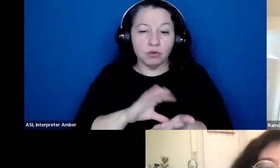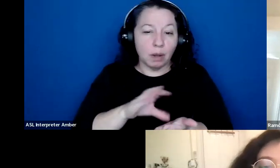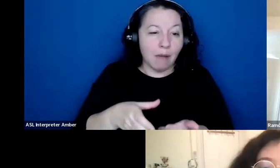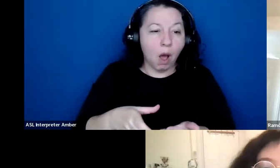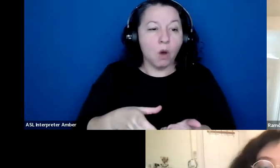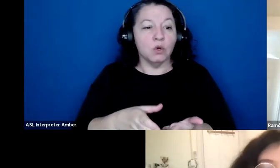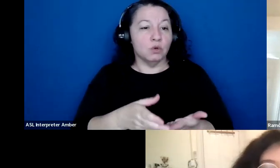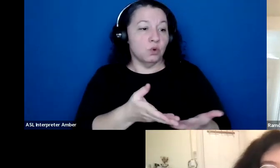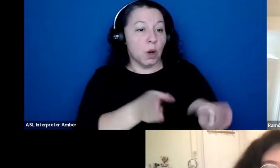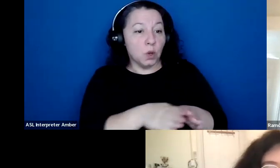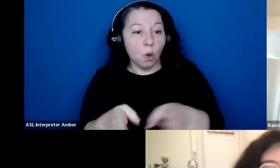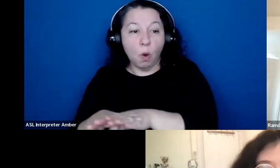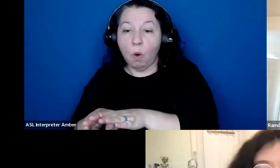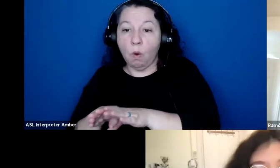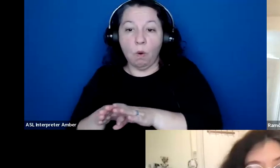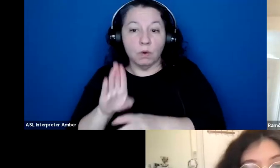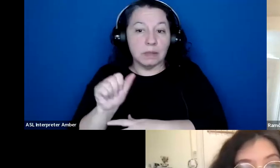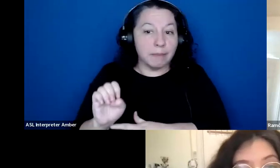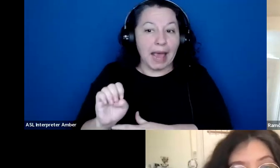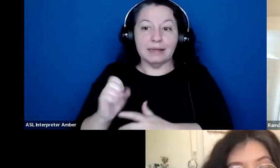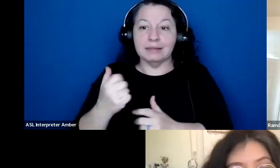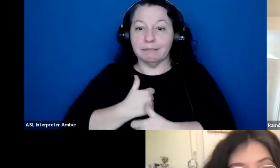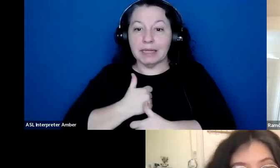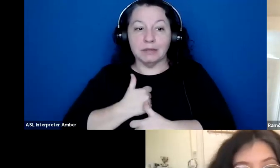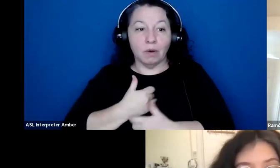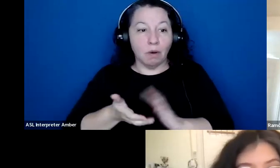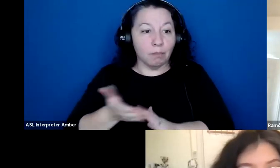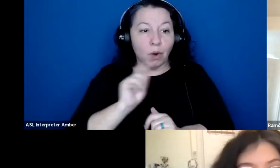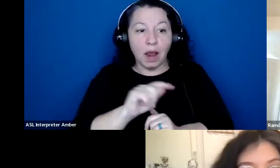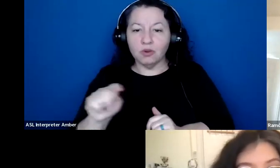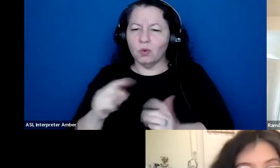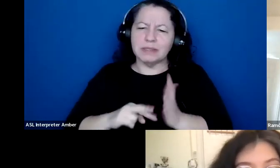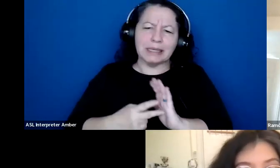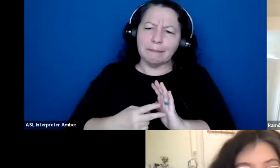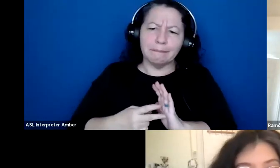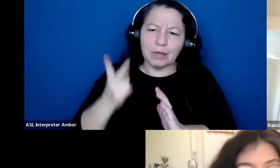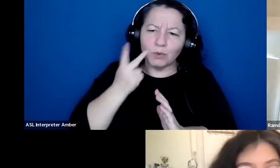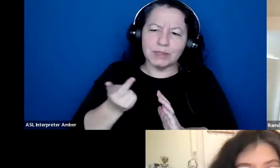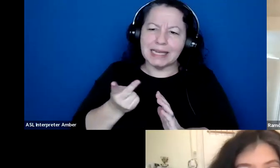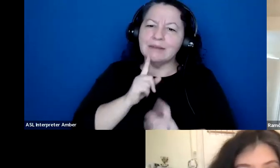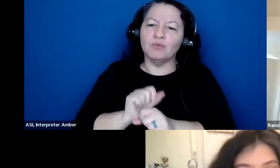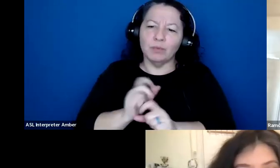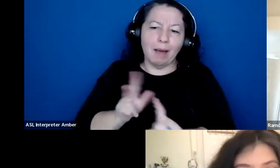What does it mean to starve the war machine in practical terms? Yes, thank you. So, I mean,